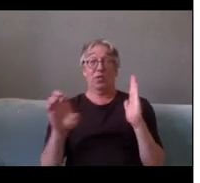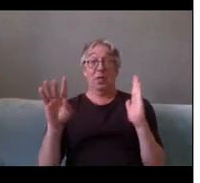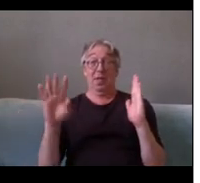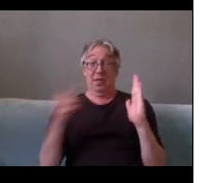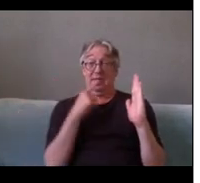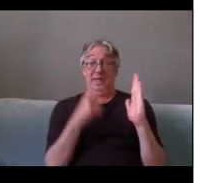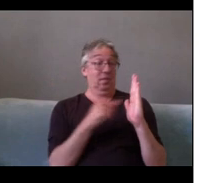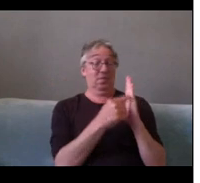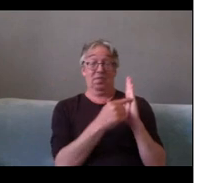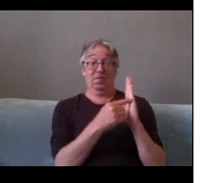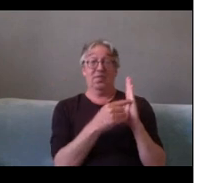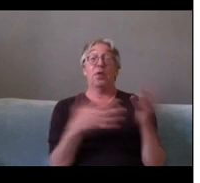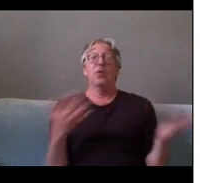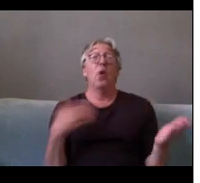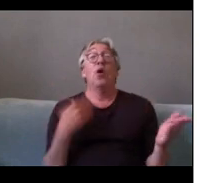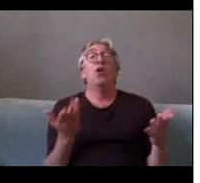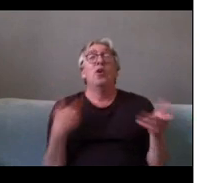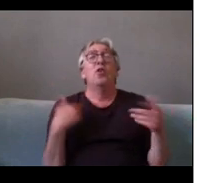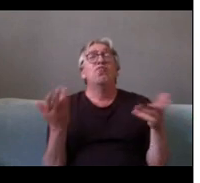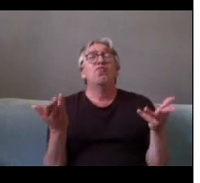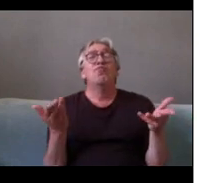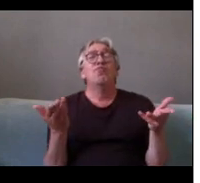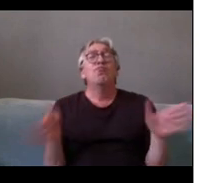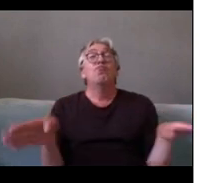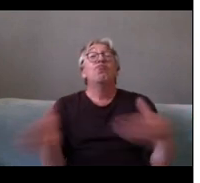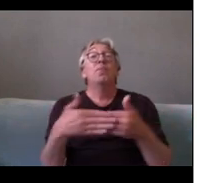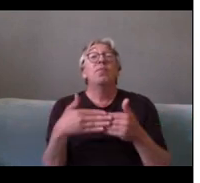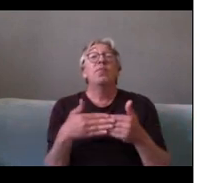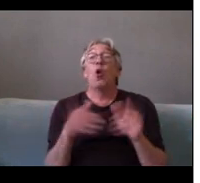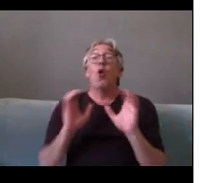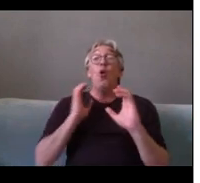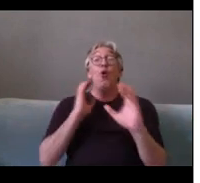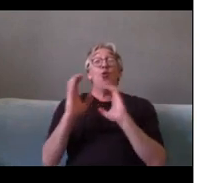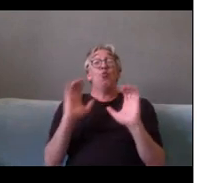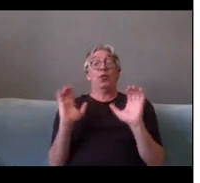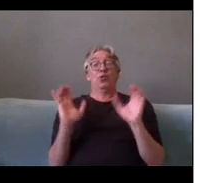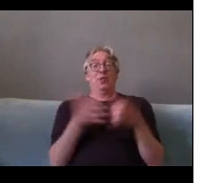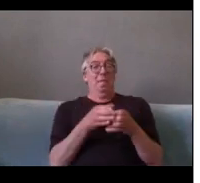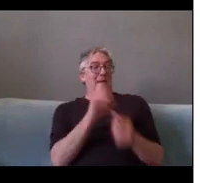And I'll say the communications team at EDF will disseminate the video